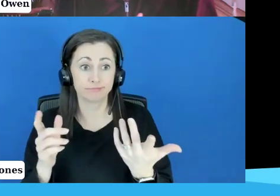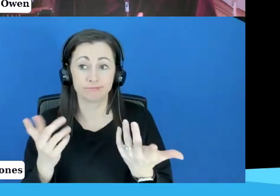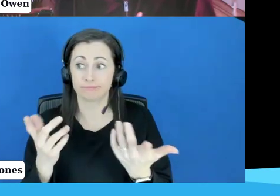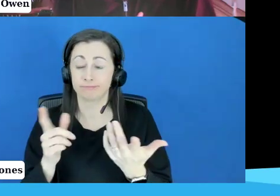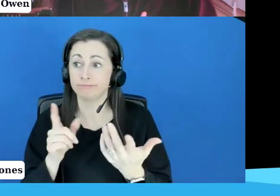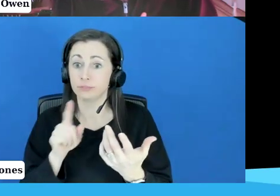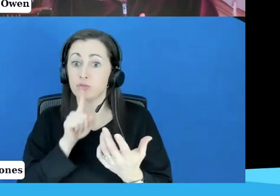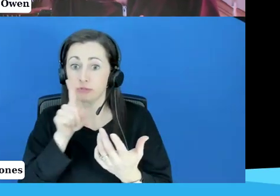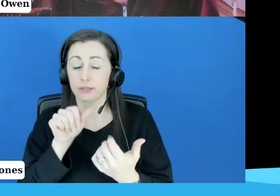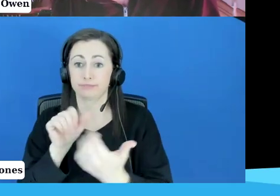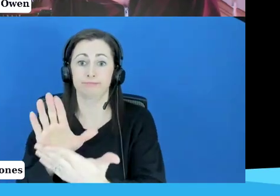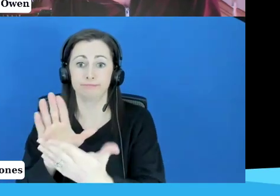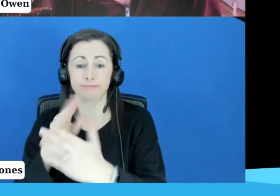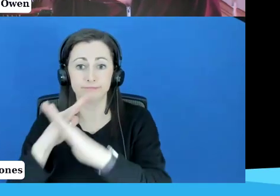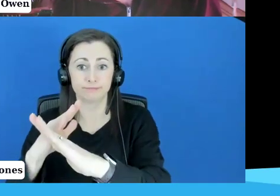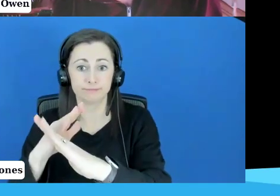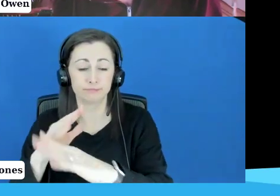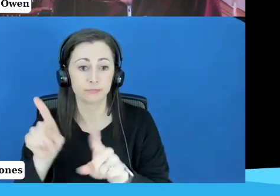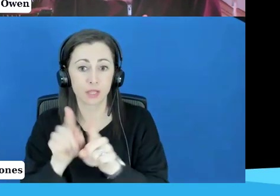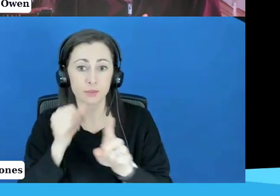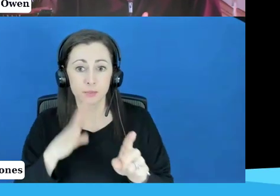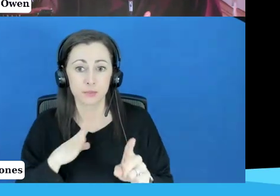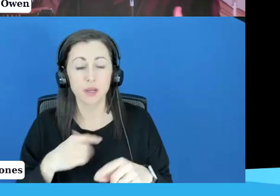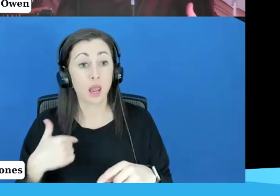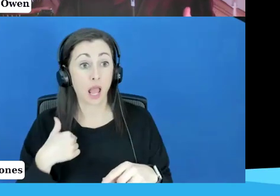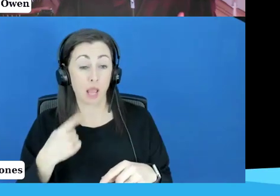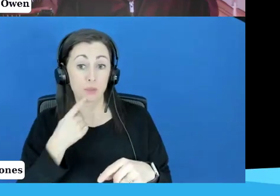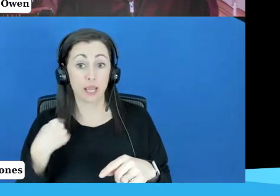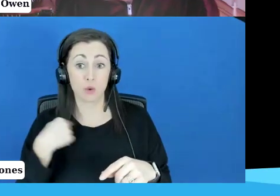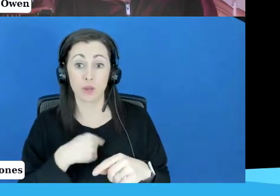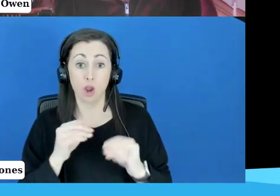I would say that we are more creative than the average person,